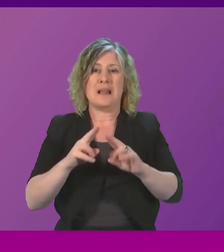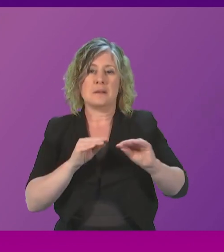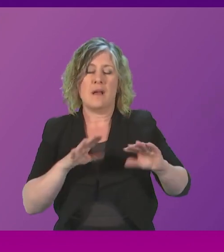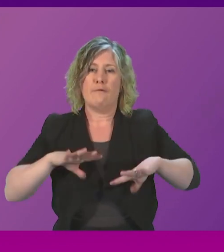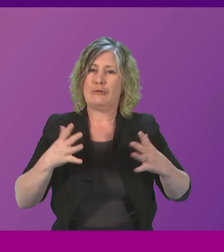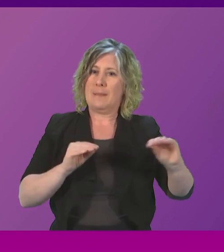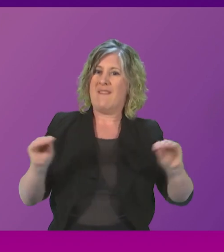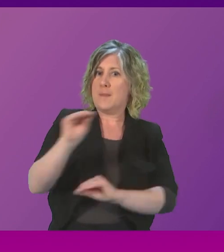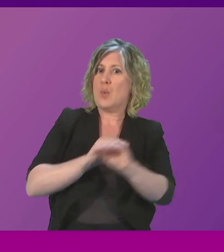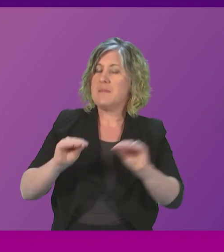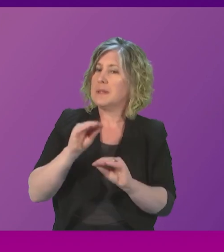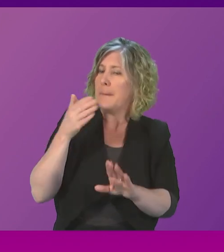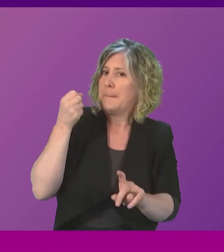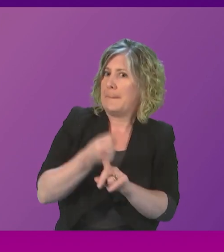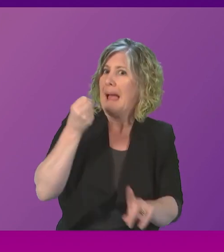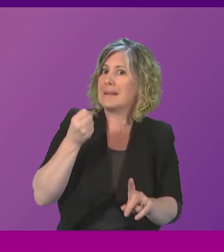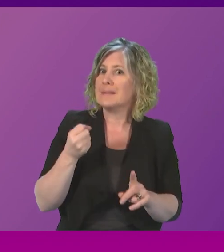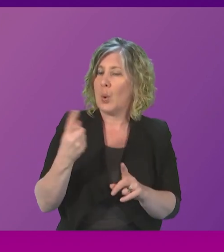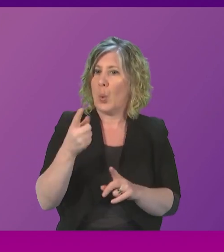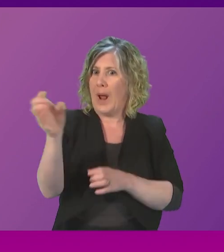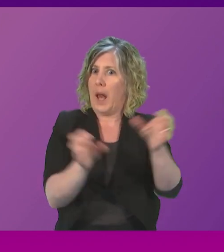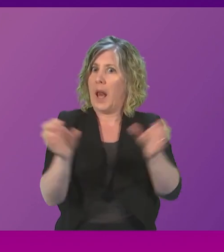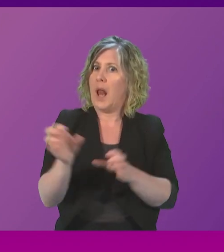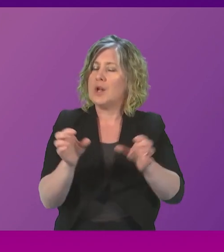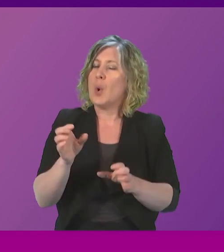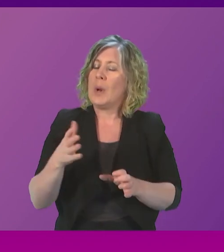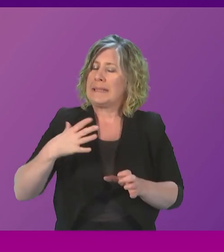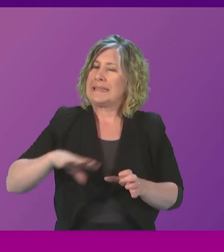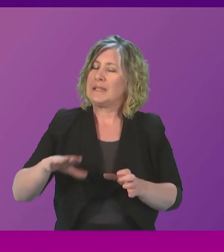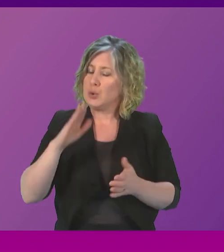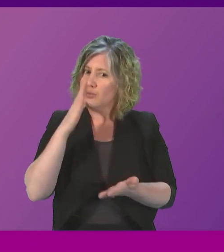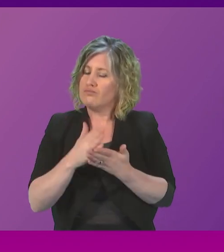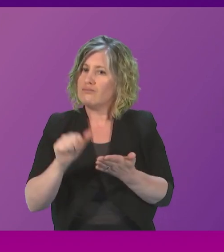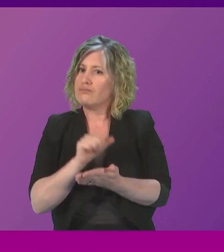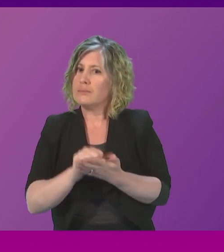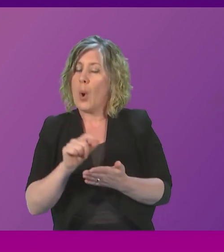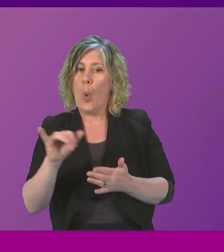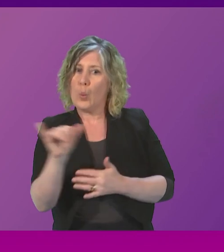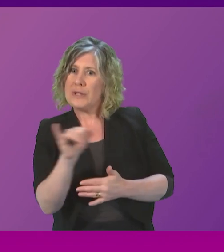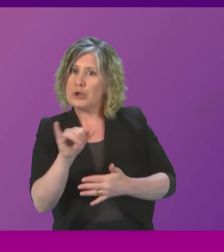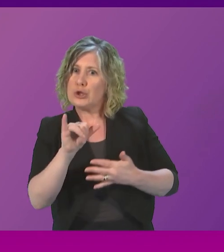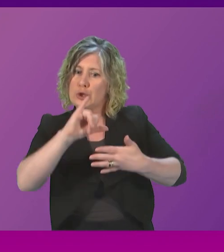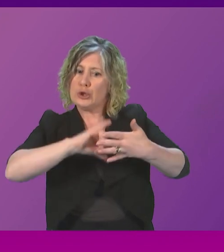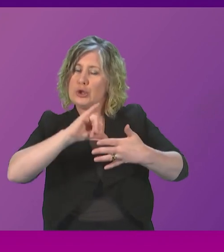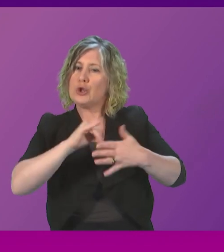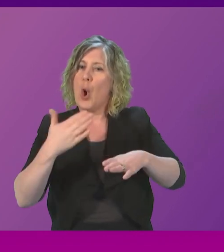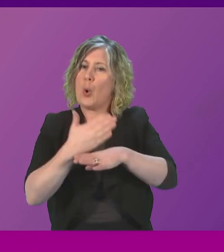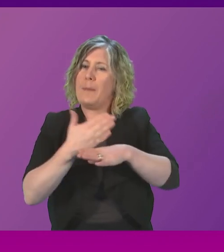Scotland has distinct economic needs, so the United Kingdom Government must give us a formal role in deciding which occupations are on the shortage occupation list.